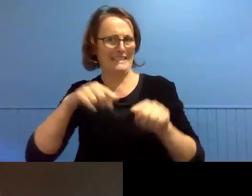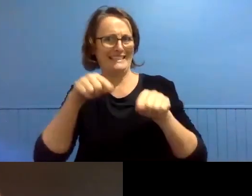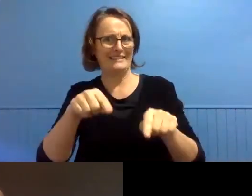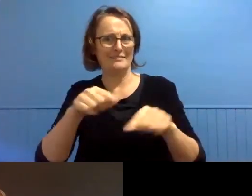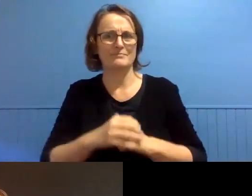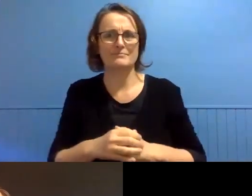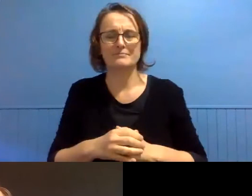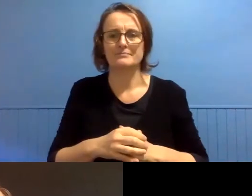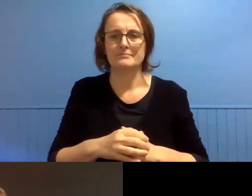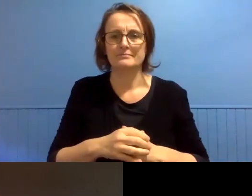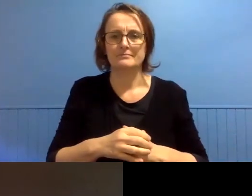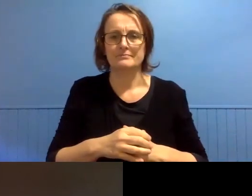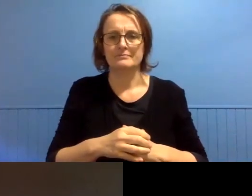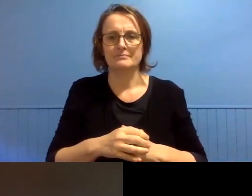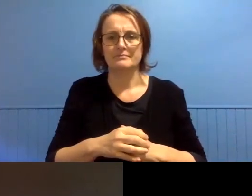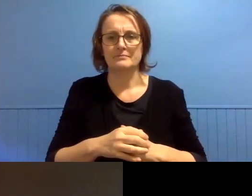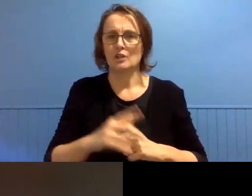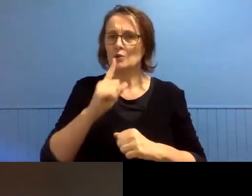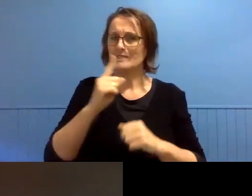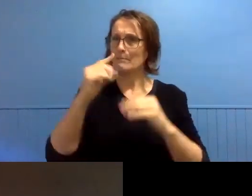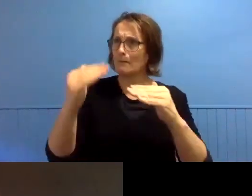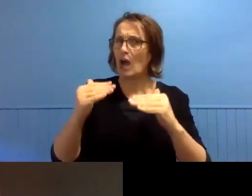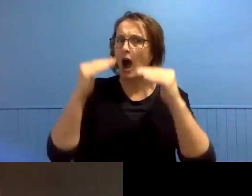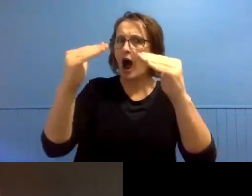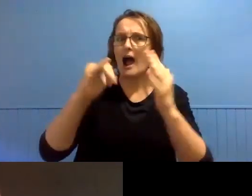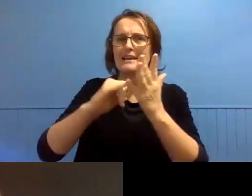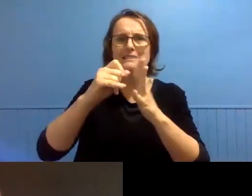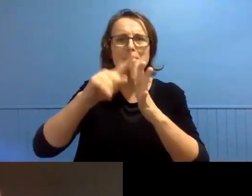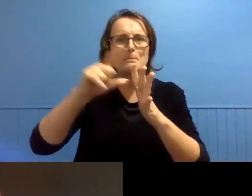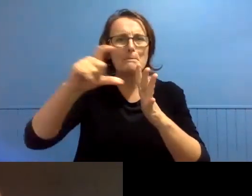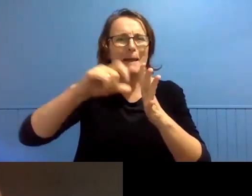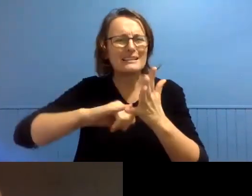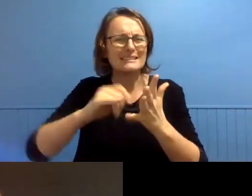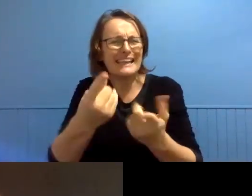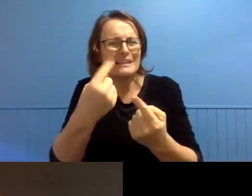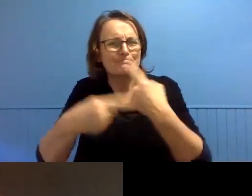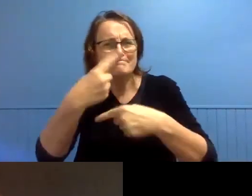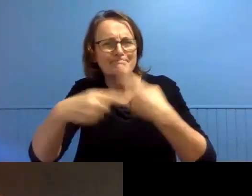instance, there needs to be a high spec. Can you give details around